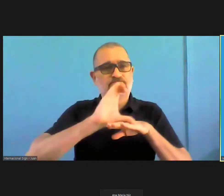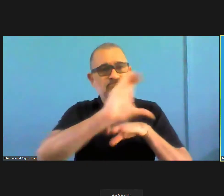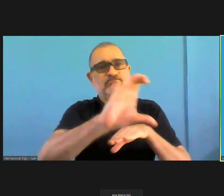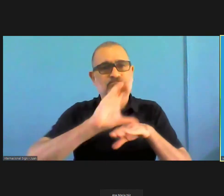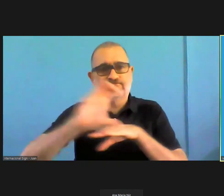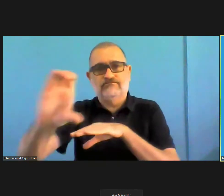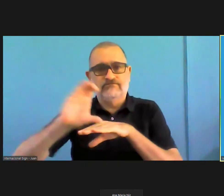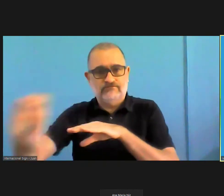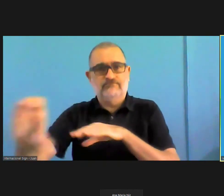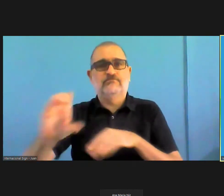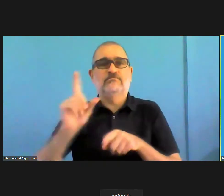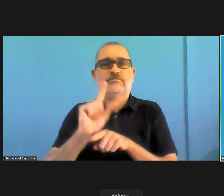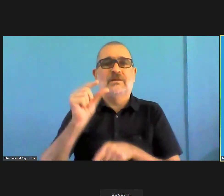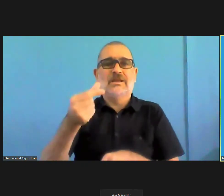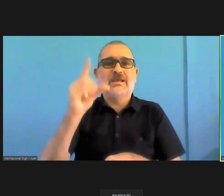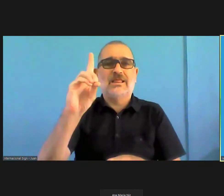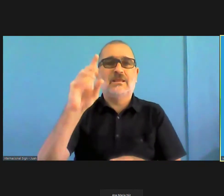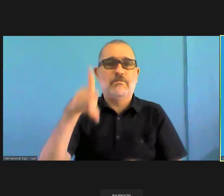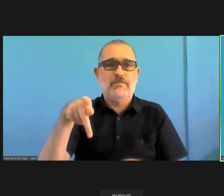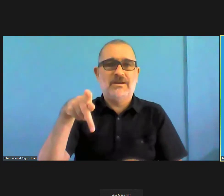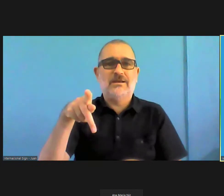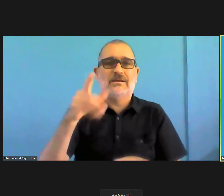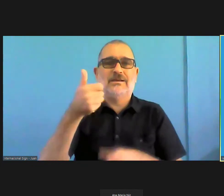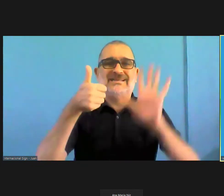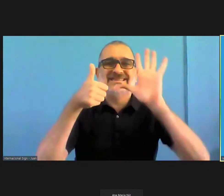If we look at the analysis of health financing across